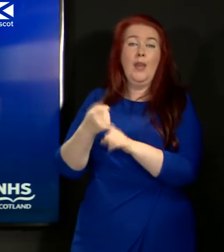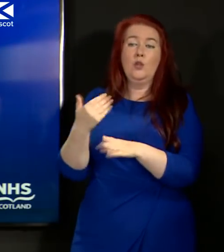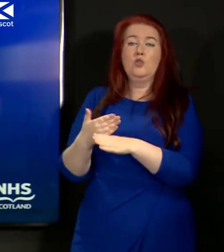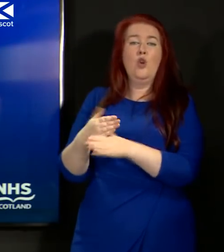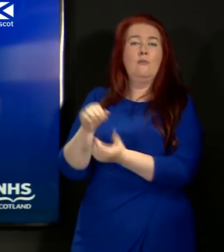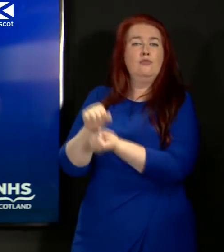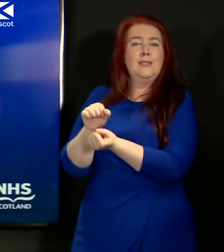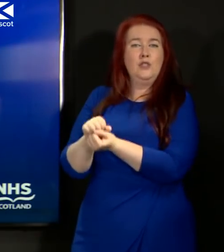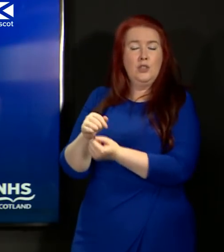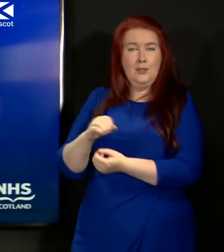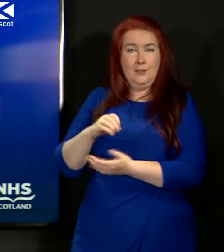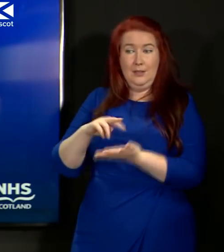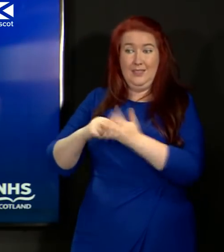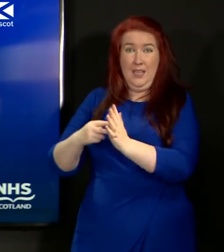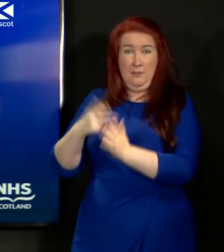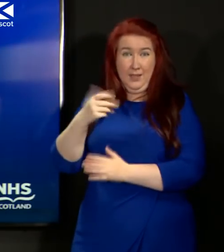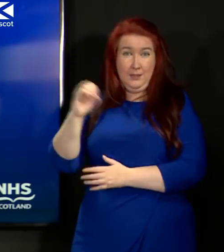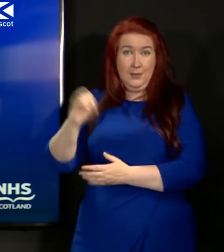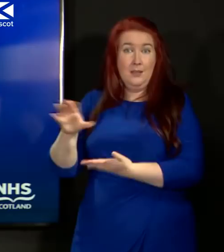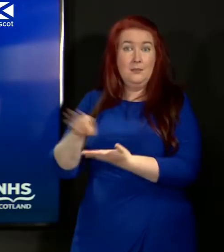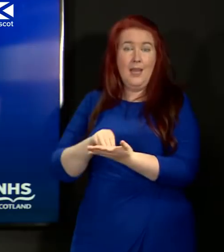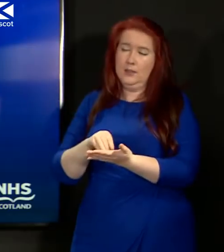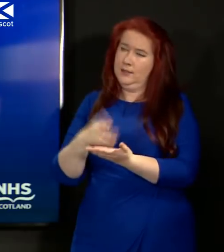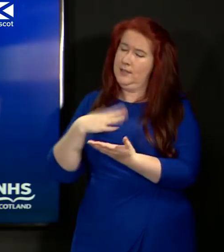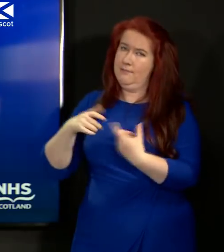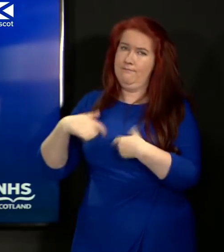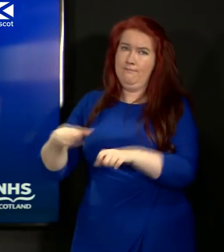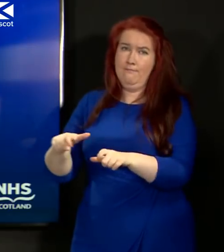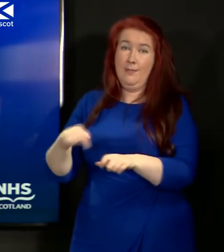More than 600,000 jobs have been furloughed in Scotland and almost